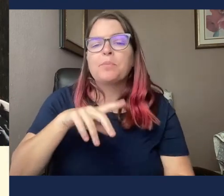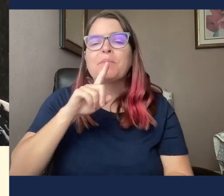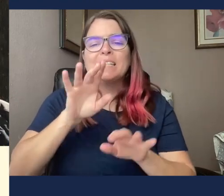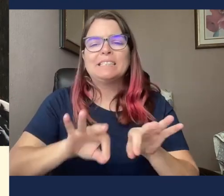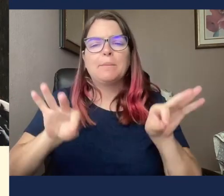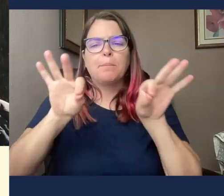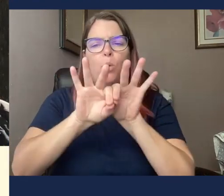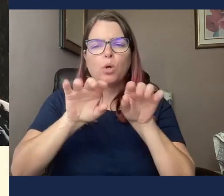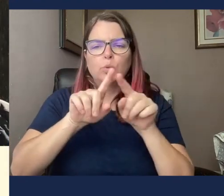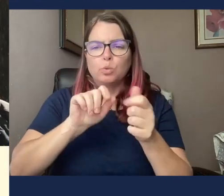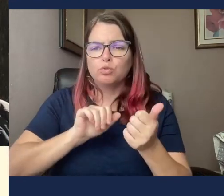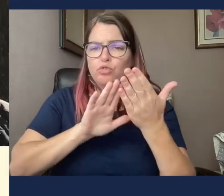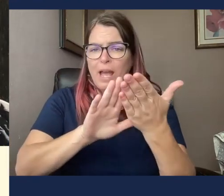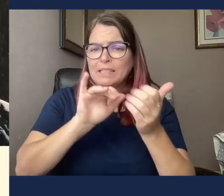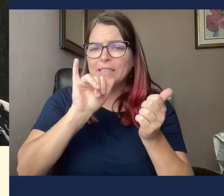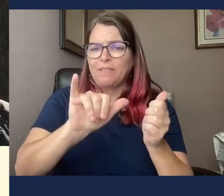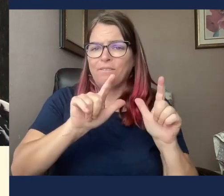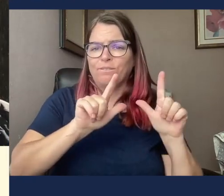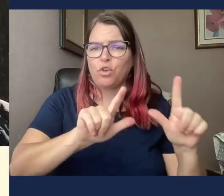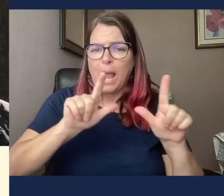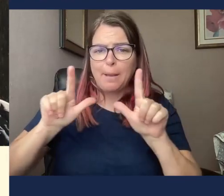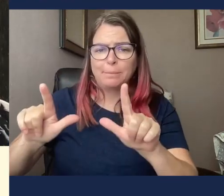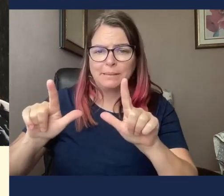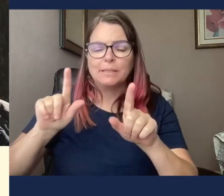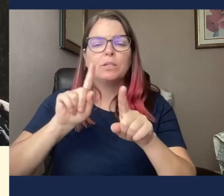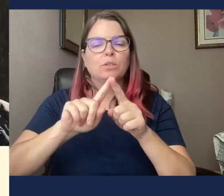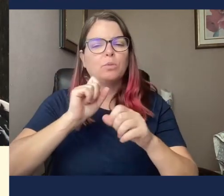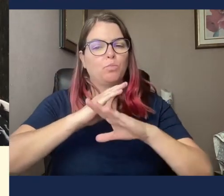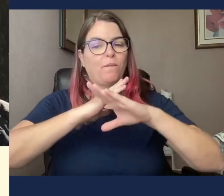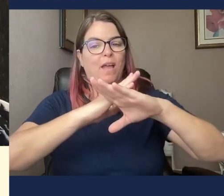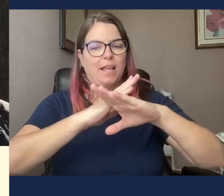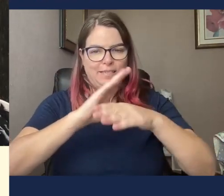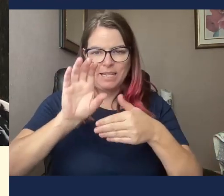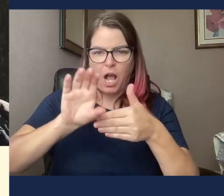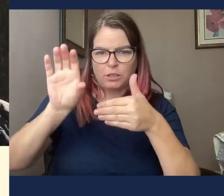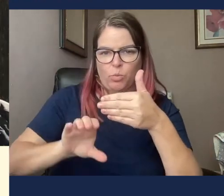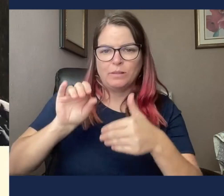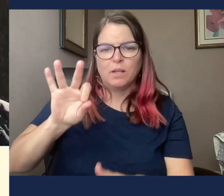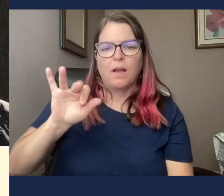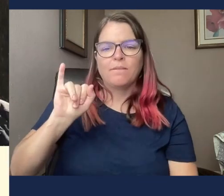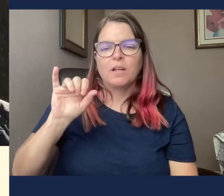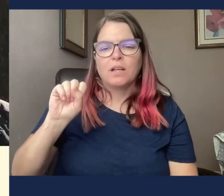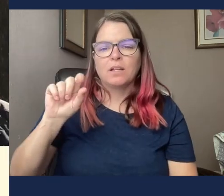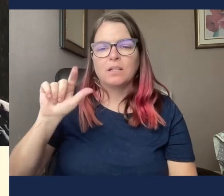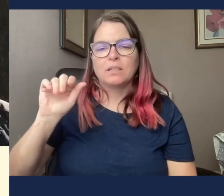that with Arabs. Arabs are defined by their Native tongue,